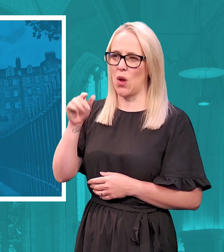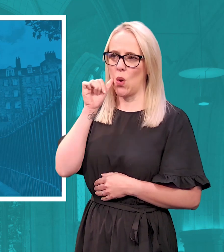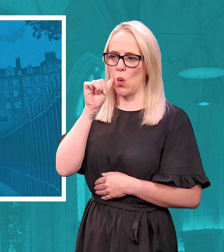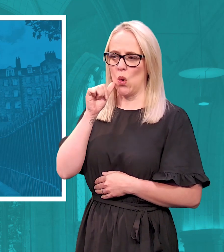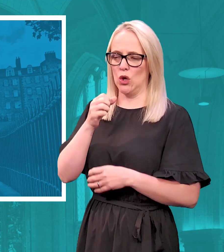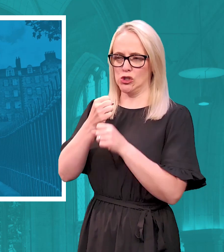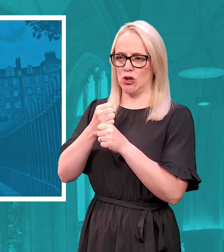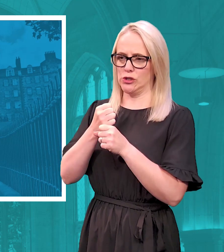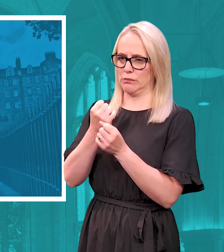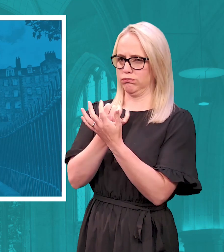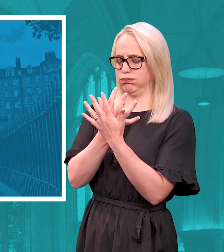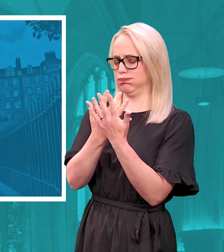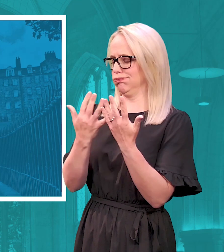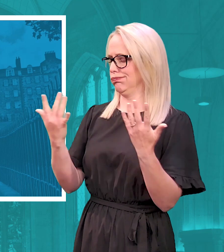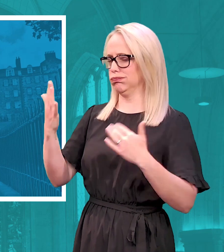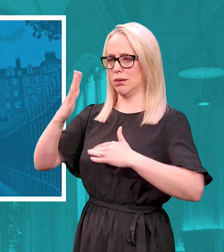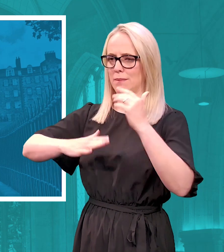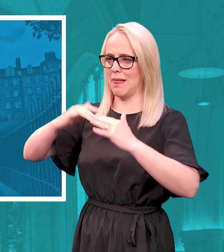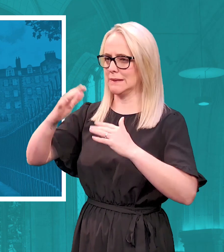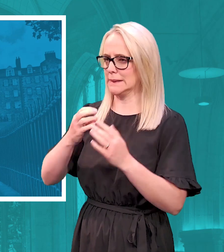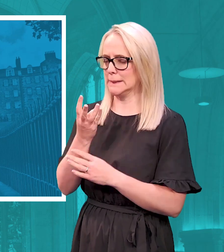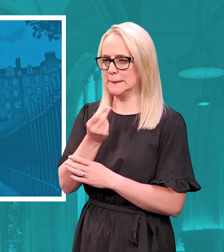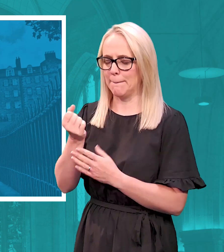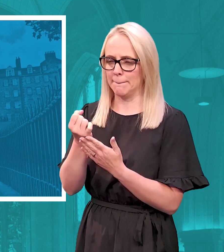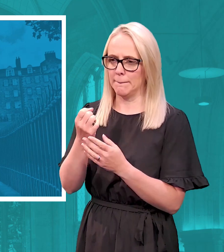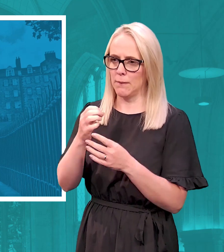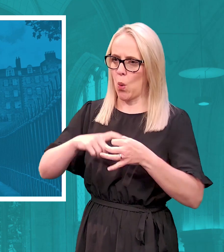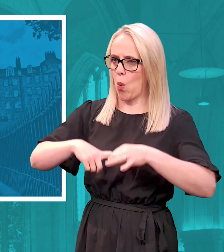too many of poor quality, and too many that do not offer